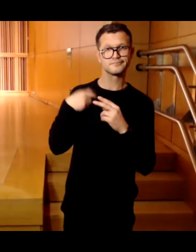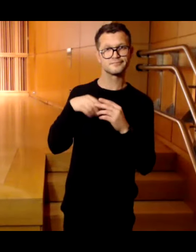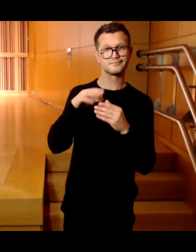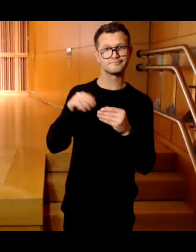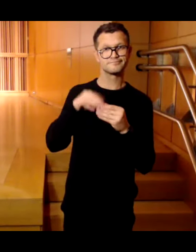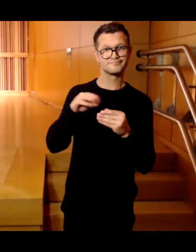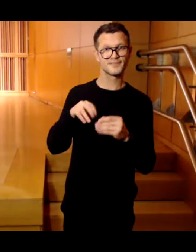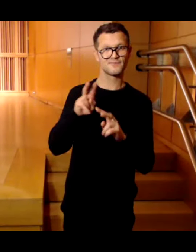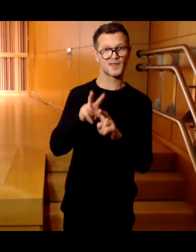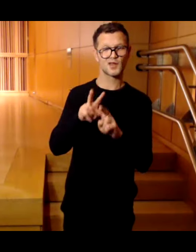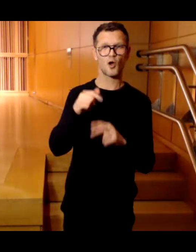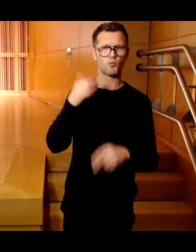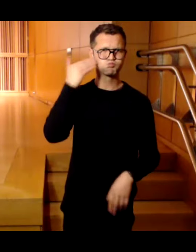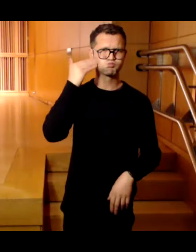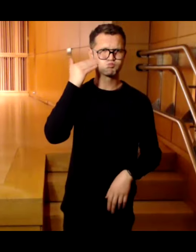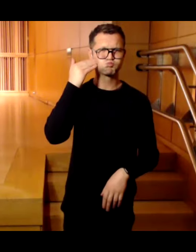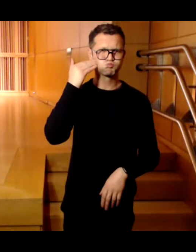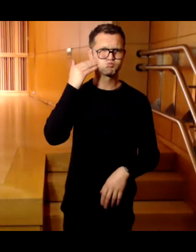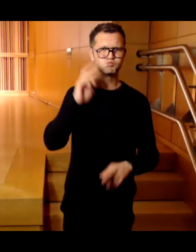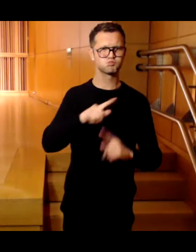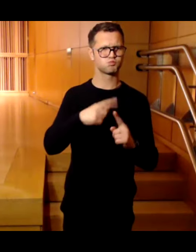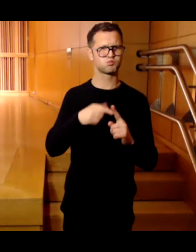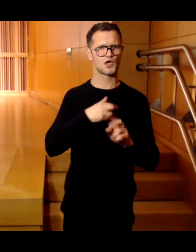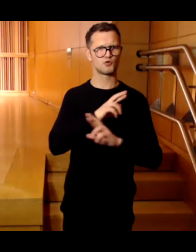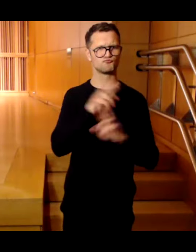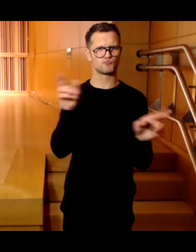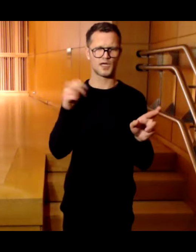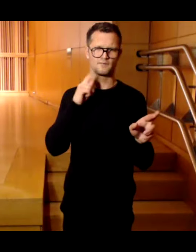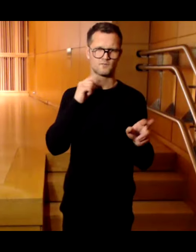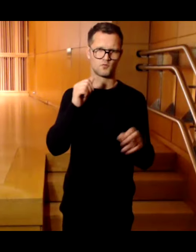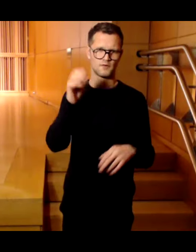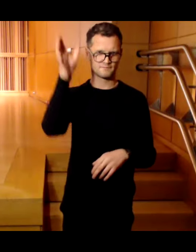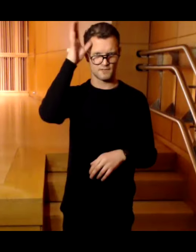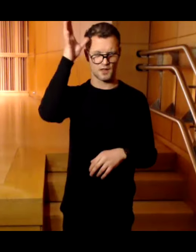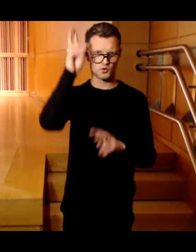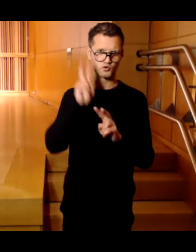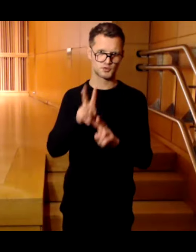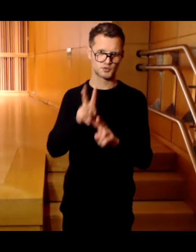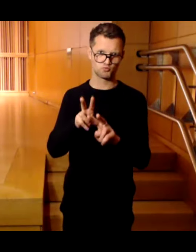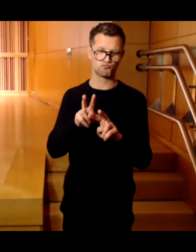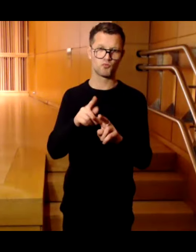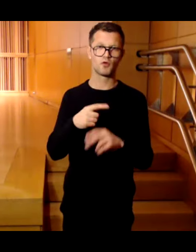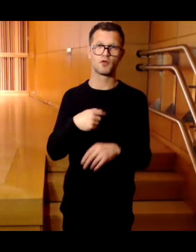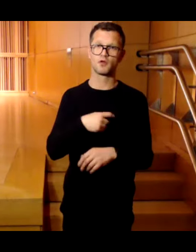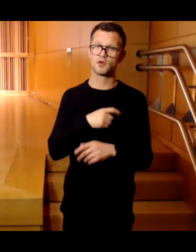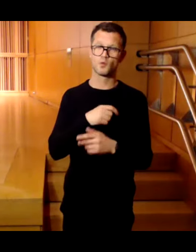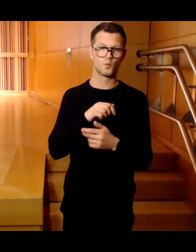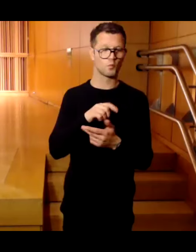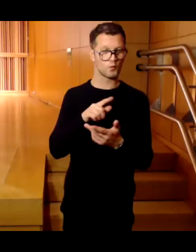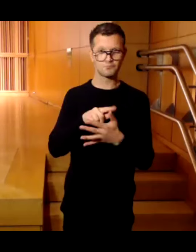By the time I sat sick, stiff-backed beside my father's coffin. We sent him home with all the protocols intact.